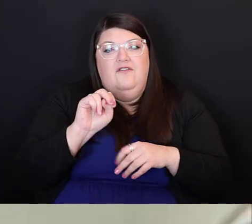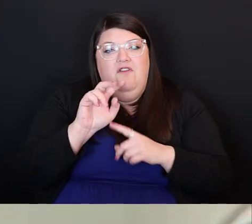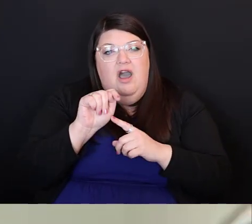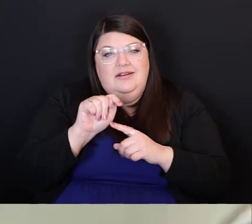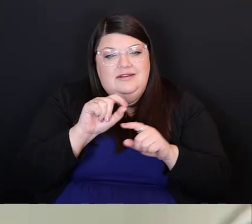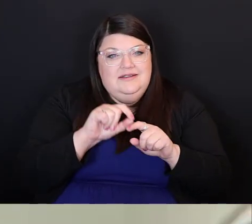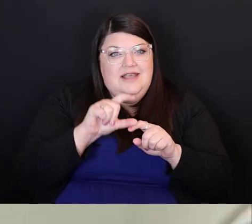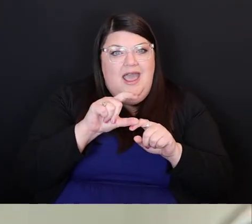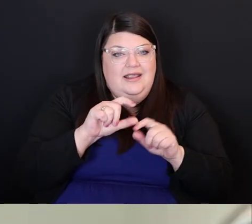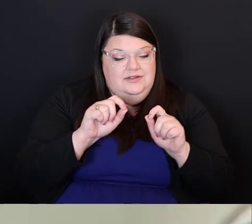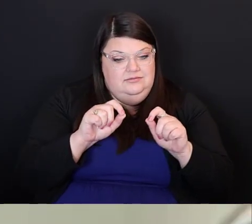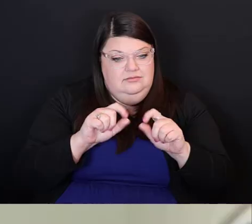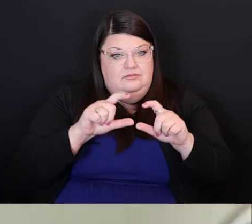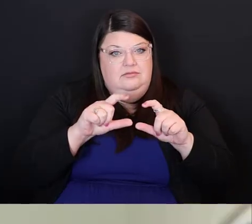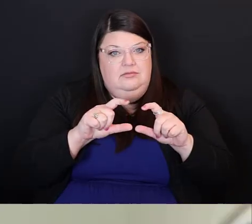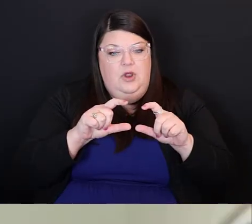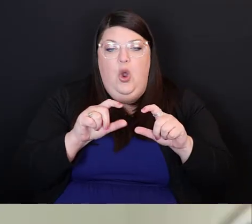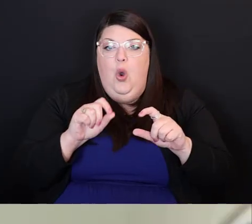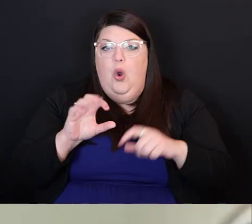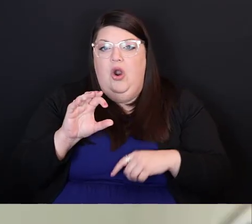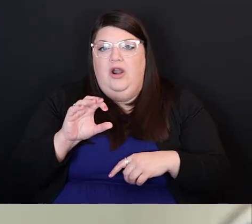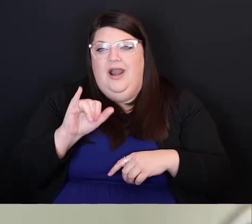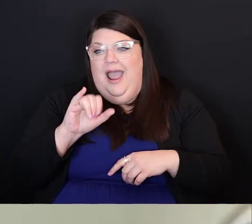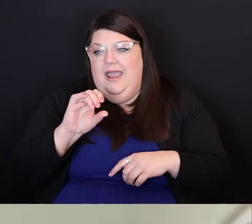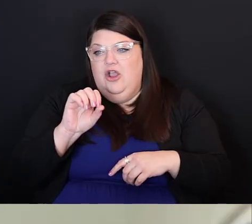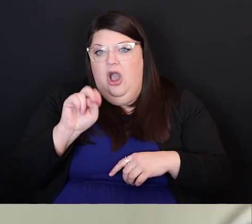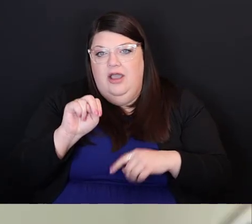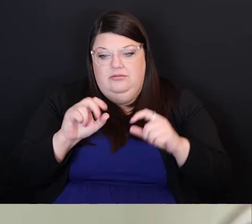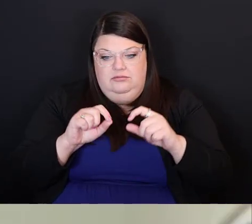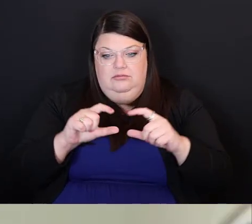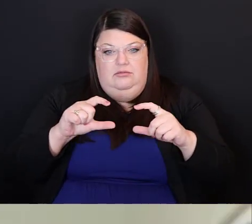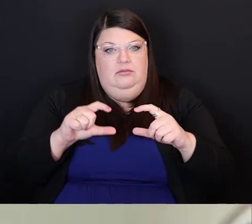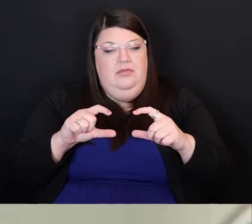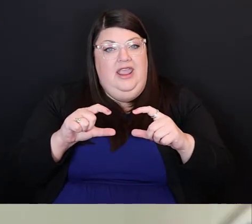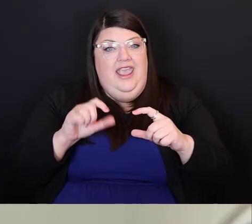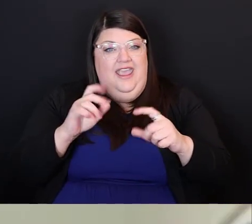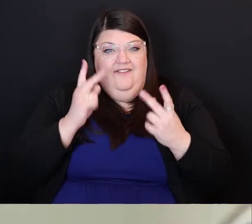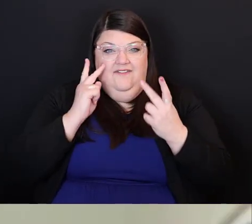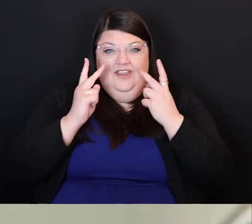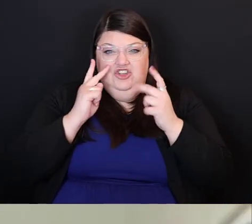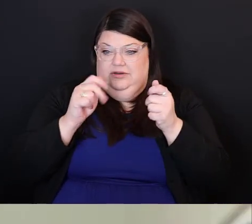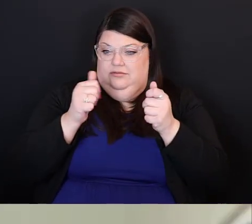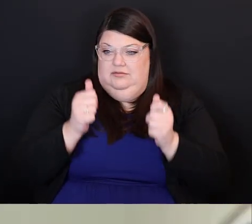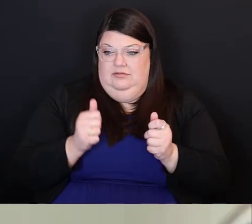They can make the device so much easier to use if your vision is weak or and you're not used to what to look for.